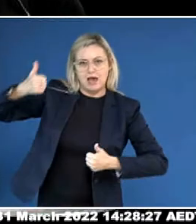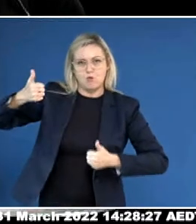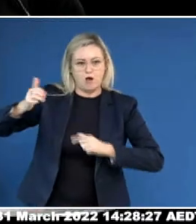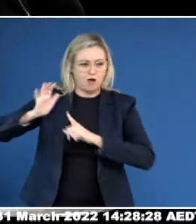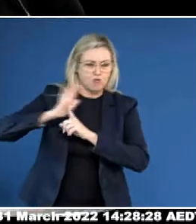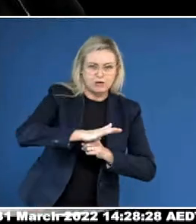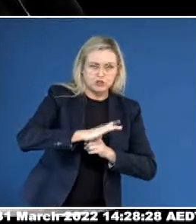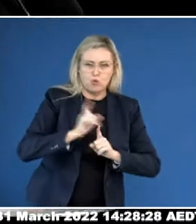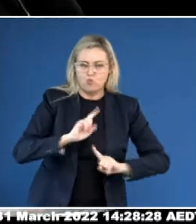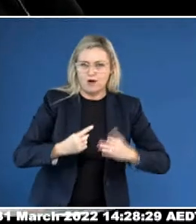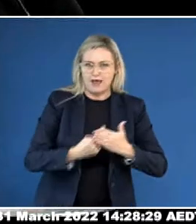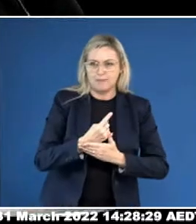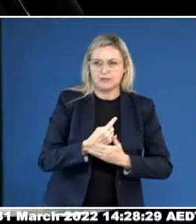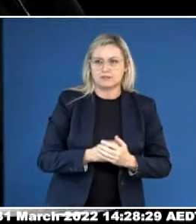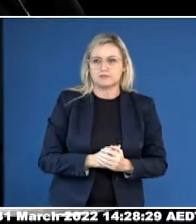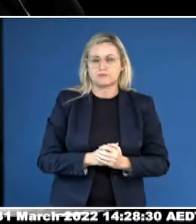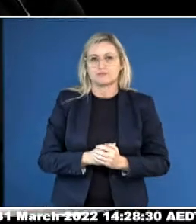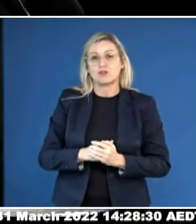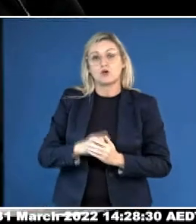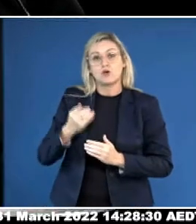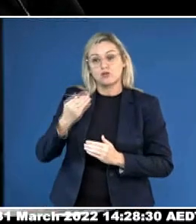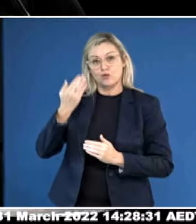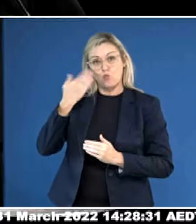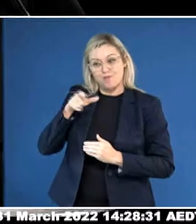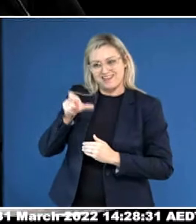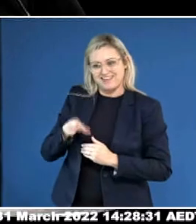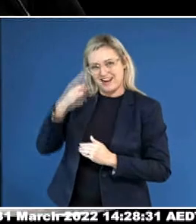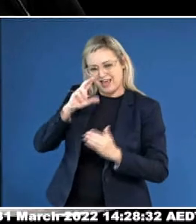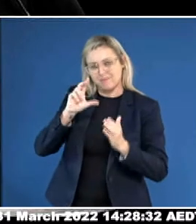So I know that Crenshaw when she first theorised intersectionality as a concept said